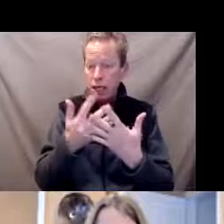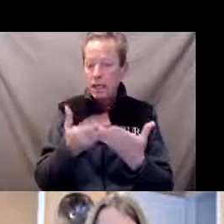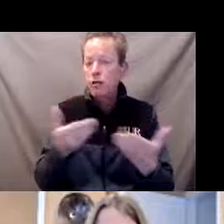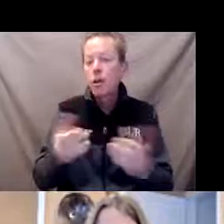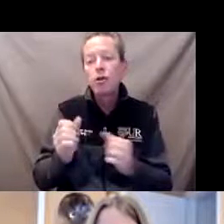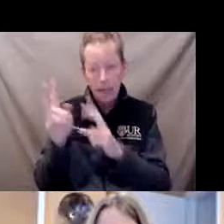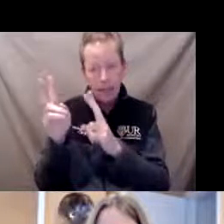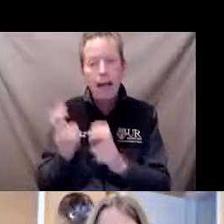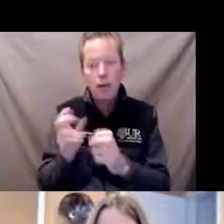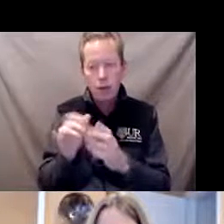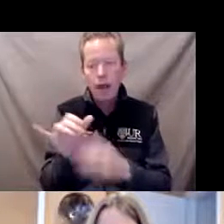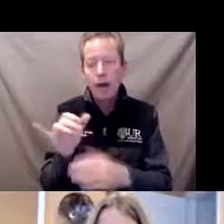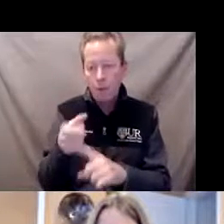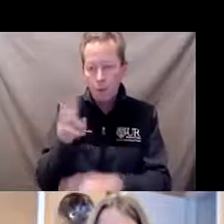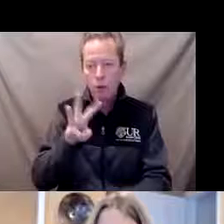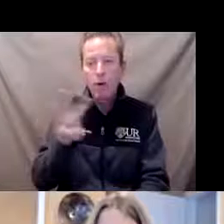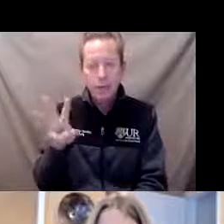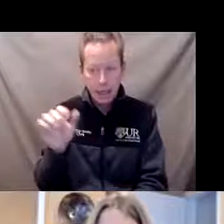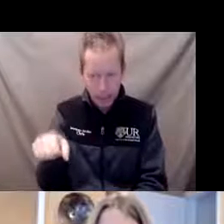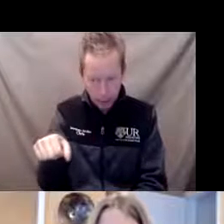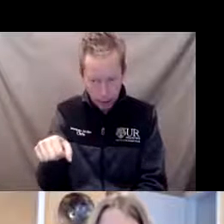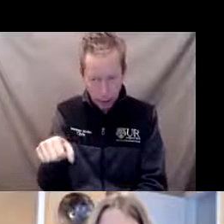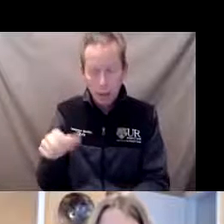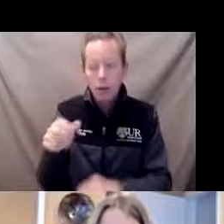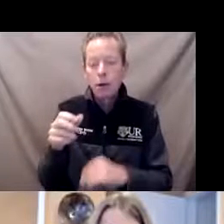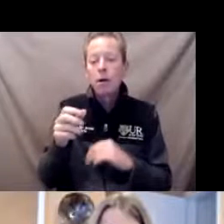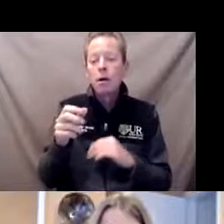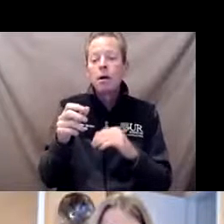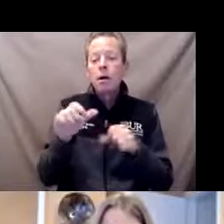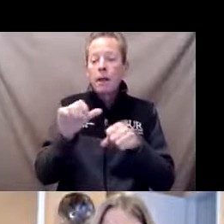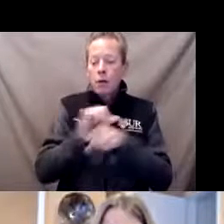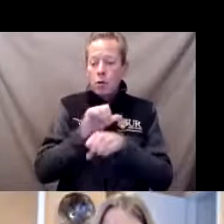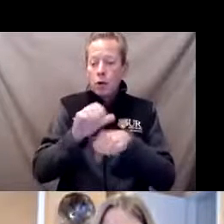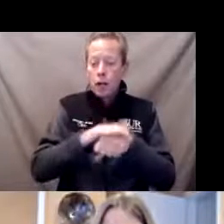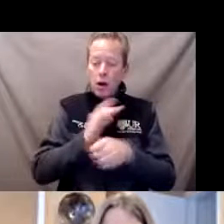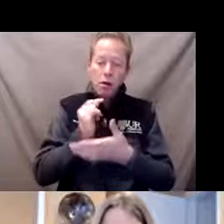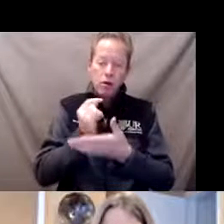on their website and work on treatment and tracking instruments at the moment